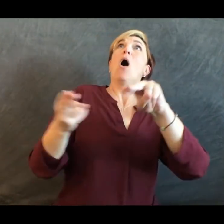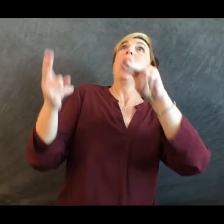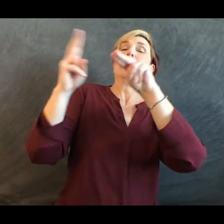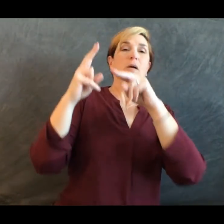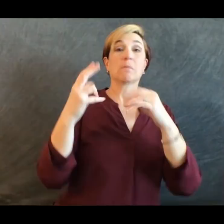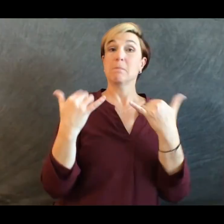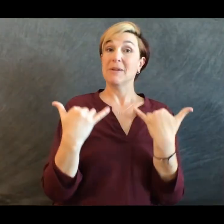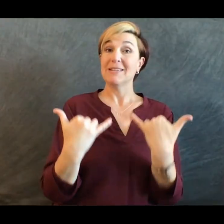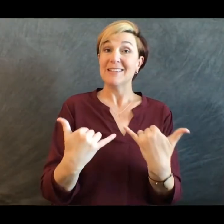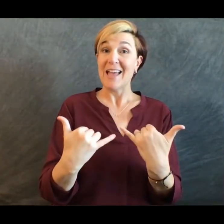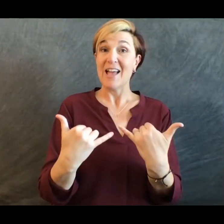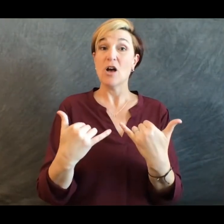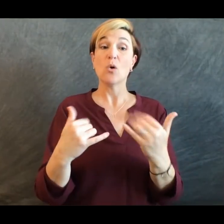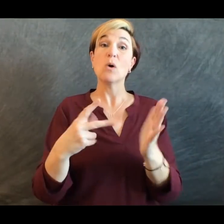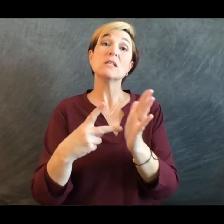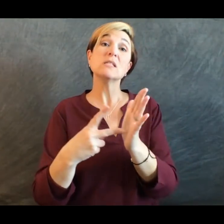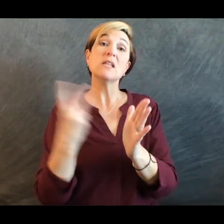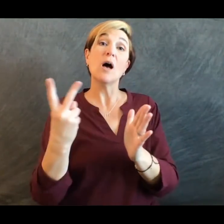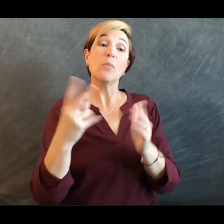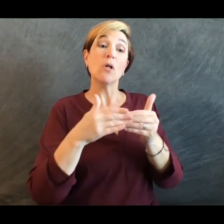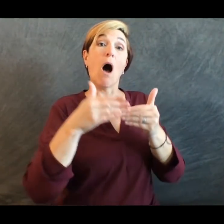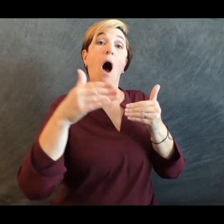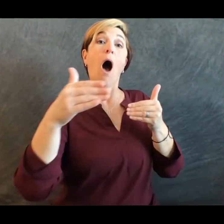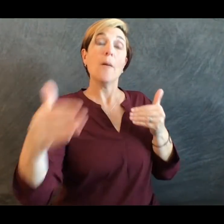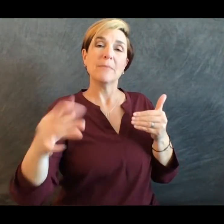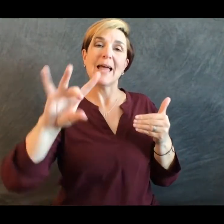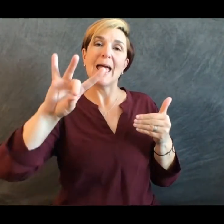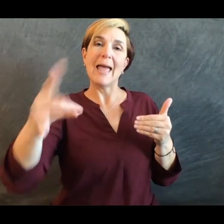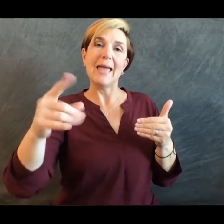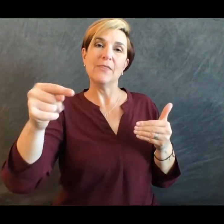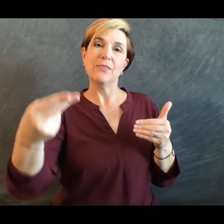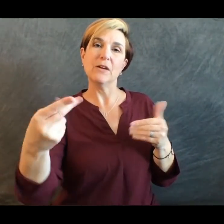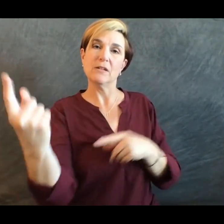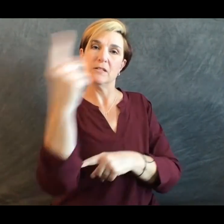the doubling rate watching this every day gives us hope across these metro